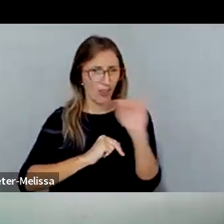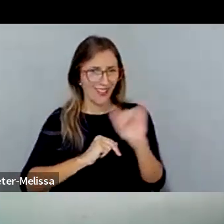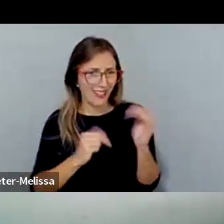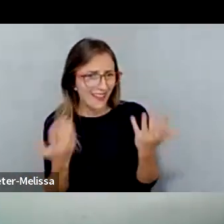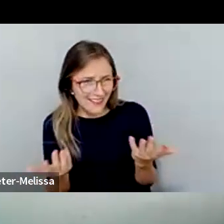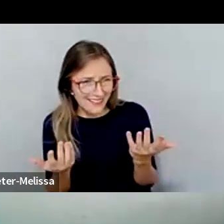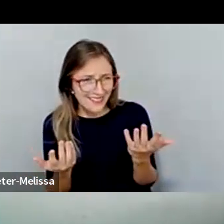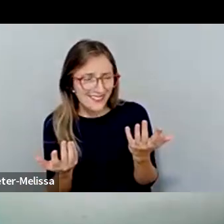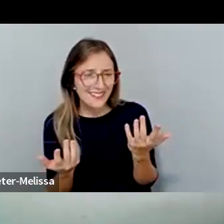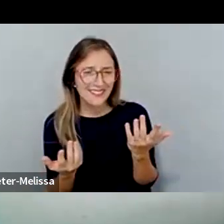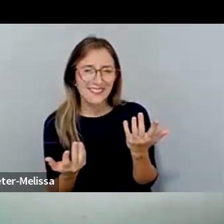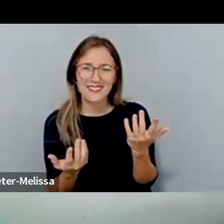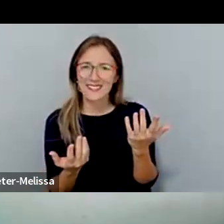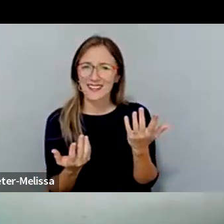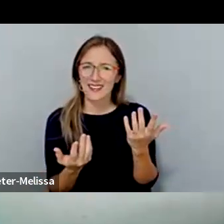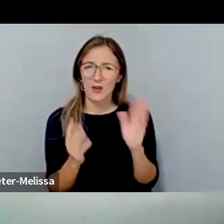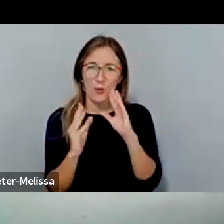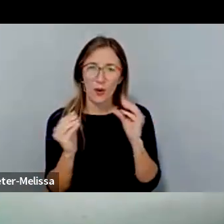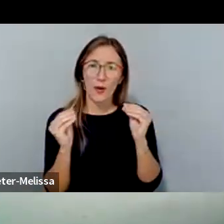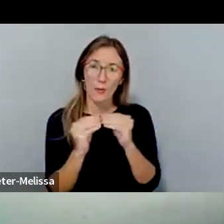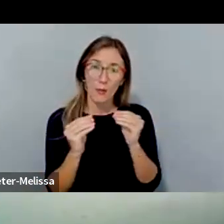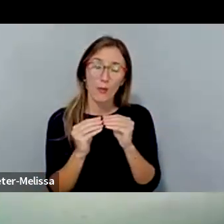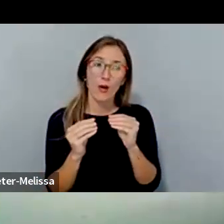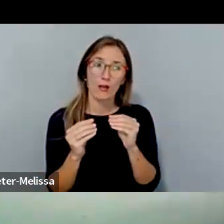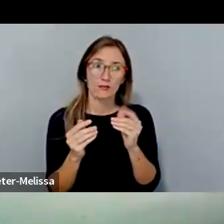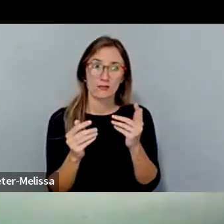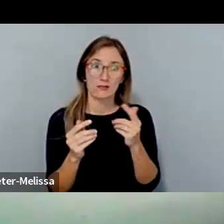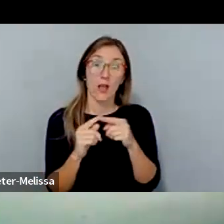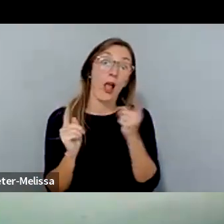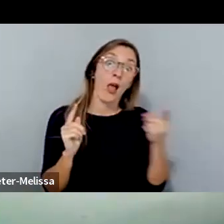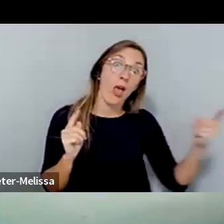if the ramp happened to be accessible. Like what does the terrain in the